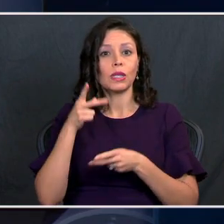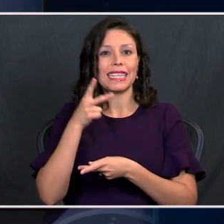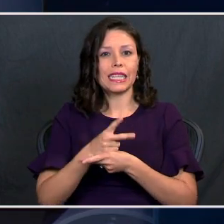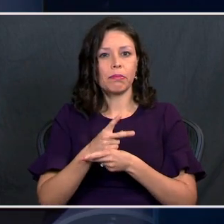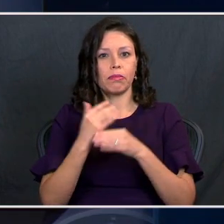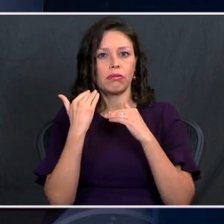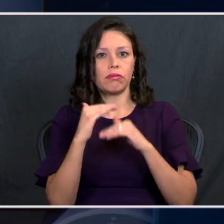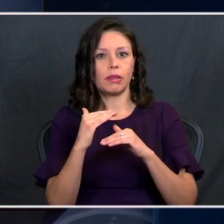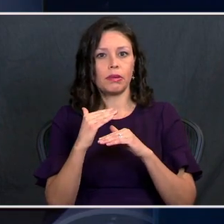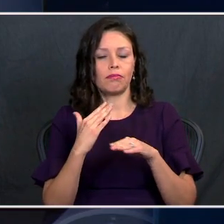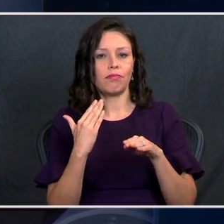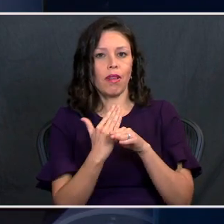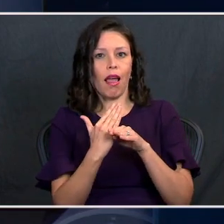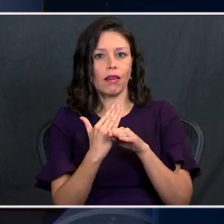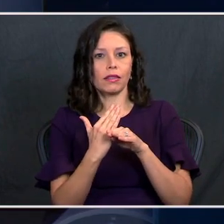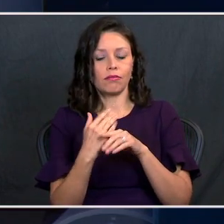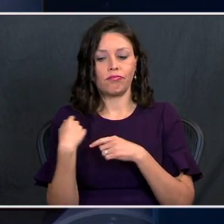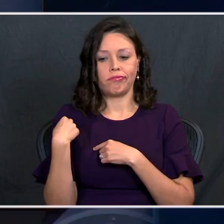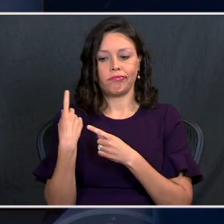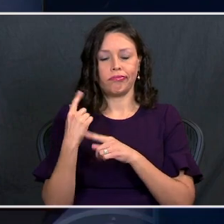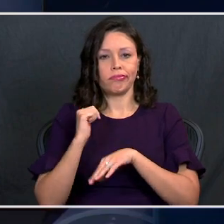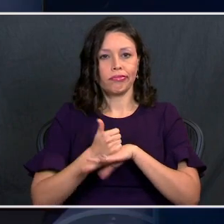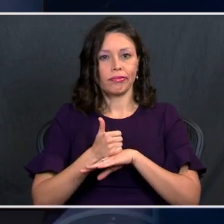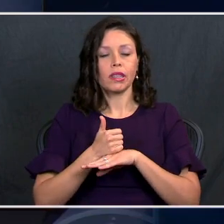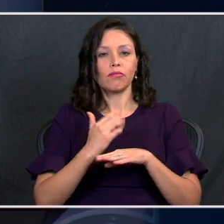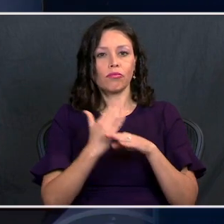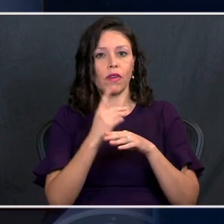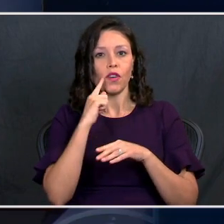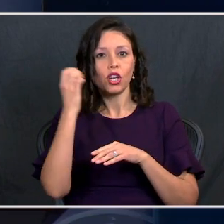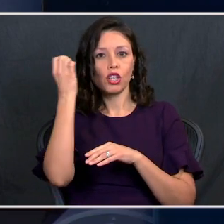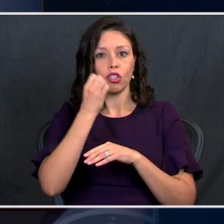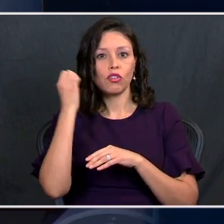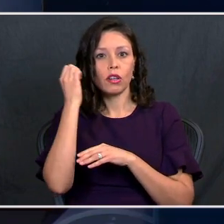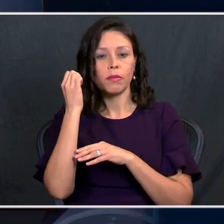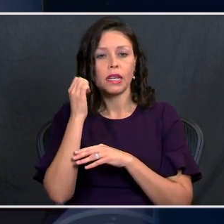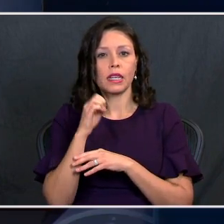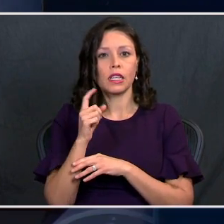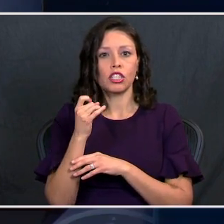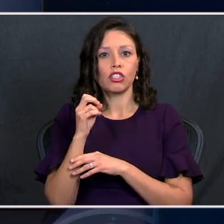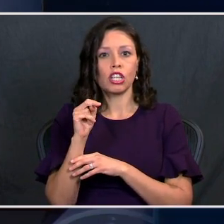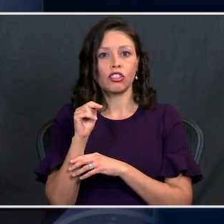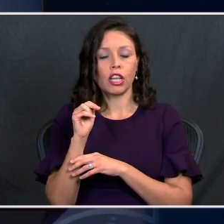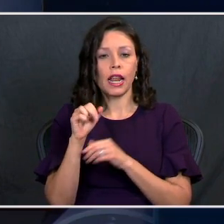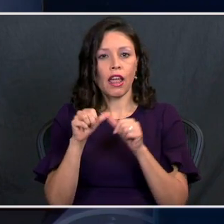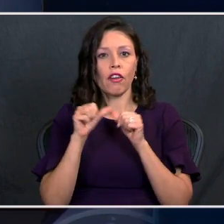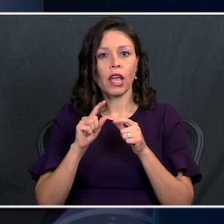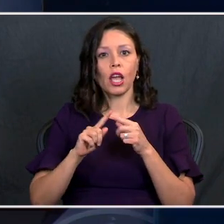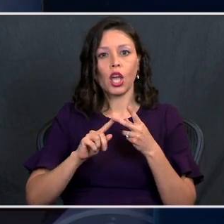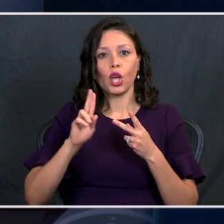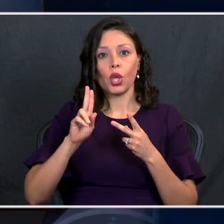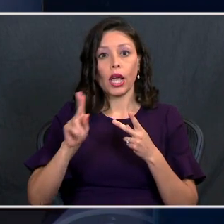previously in place for the European Schengen area, the United Kingdom, Republican --